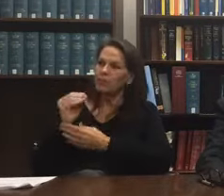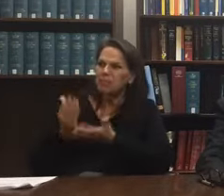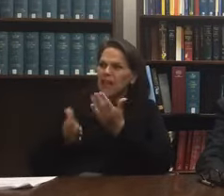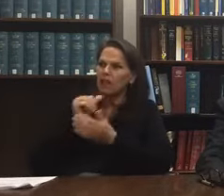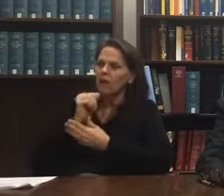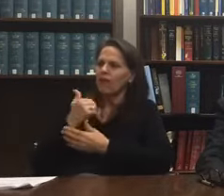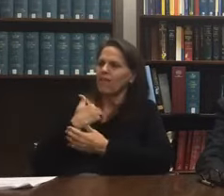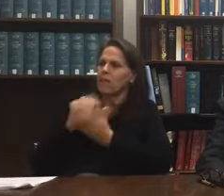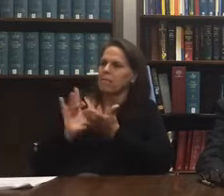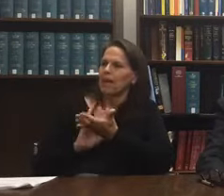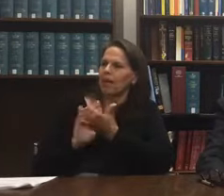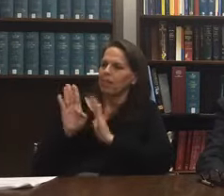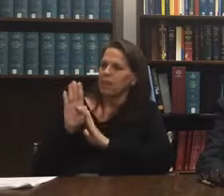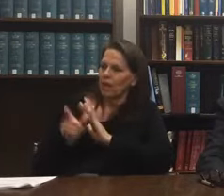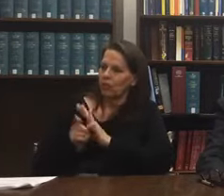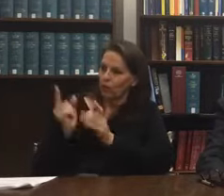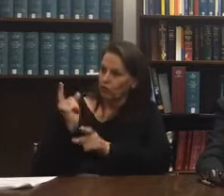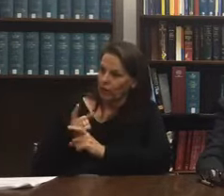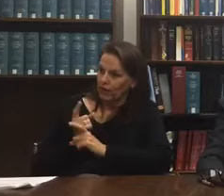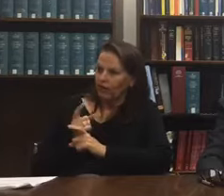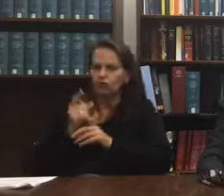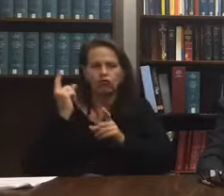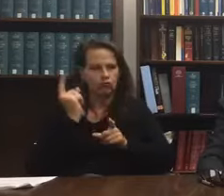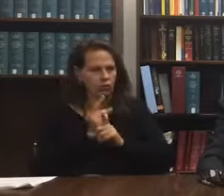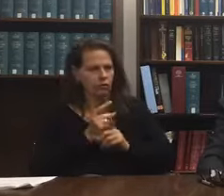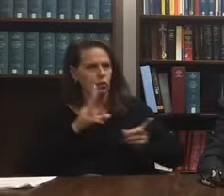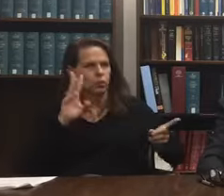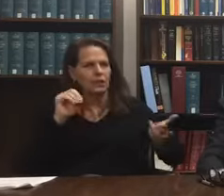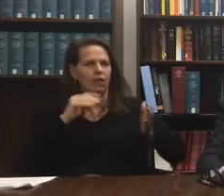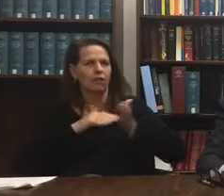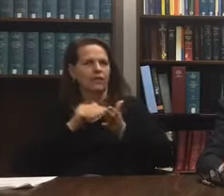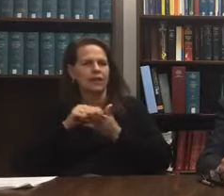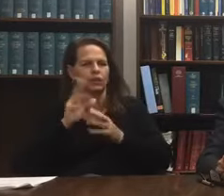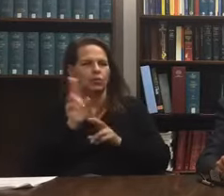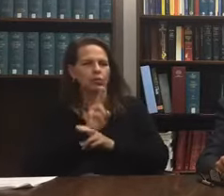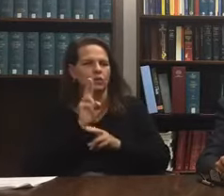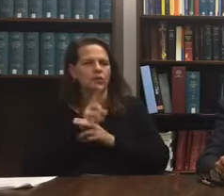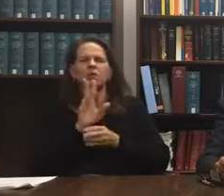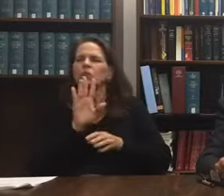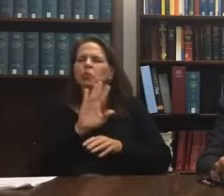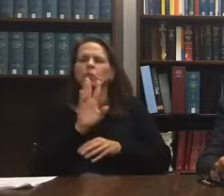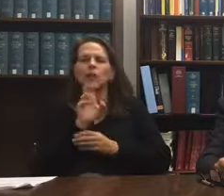background correct that's right and we often use we asked the parent when we do